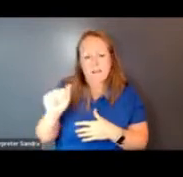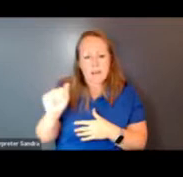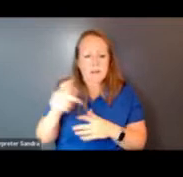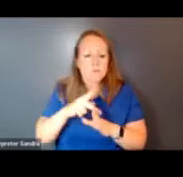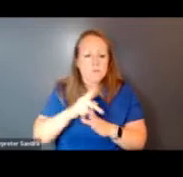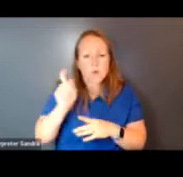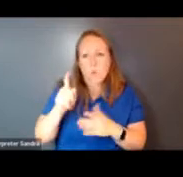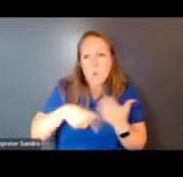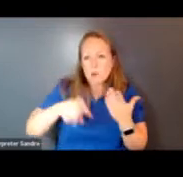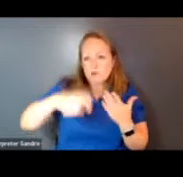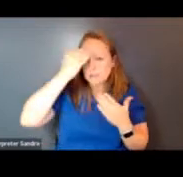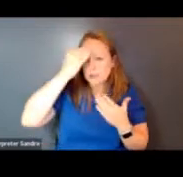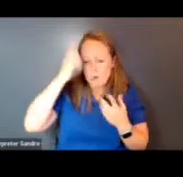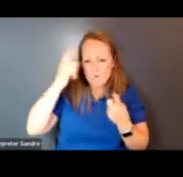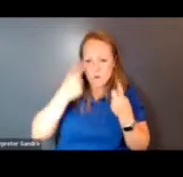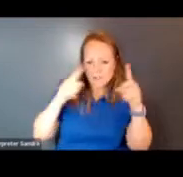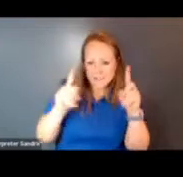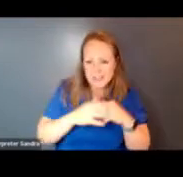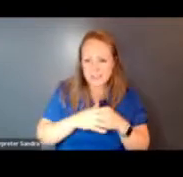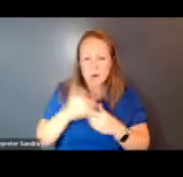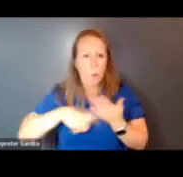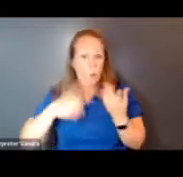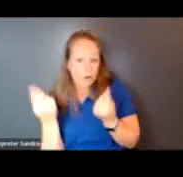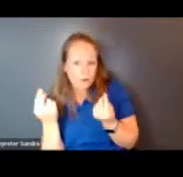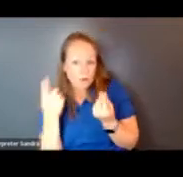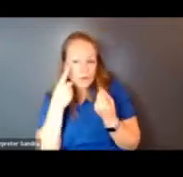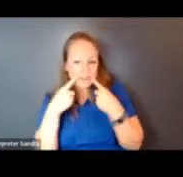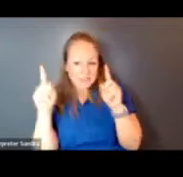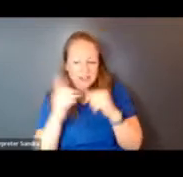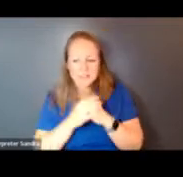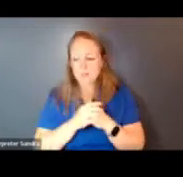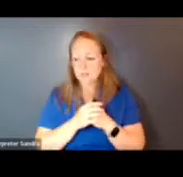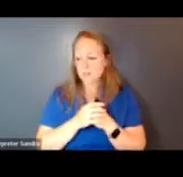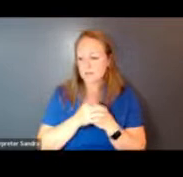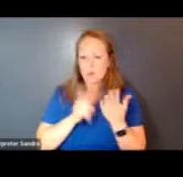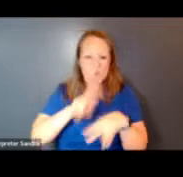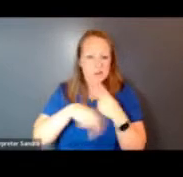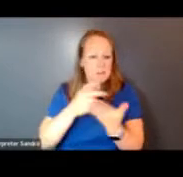do in order to be successful? What kind of help do should they be providing to participants?